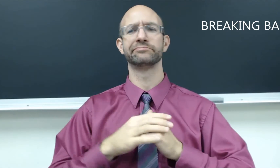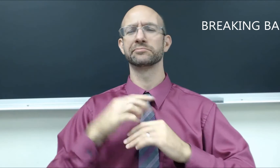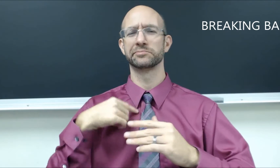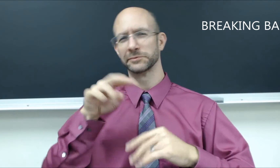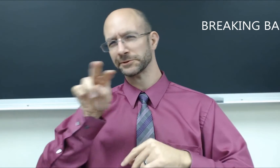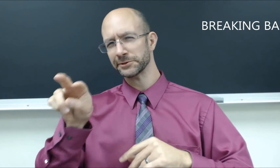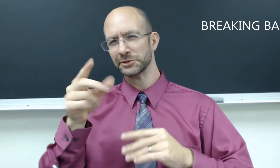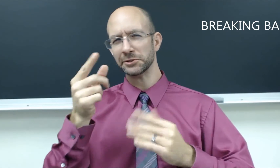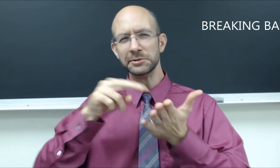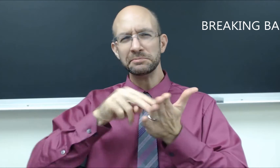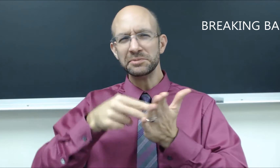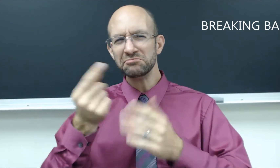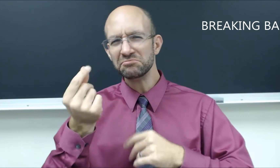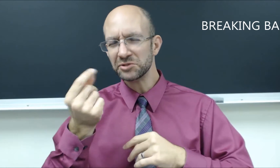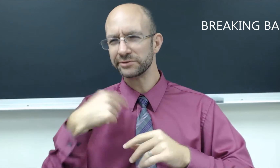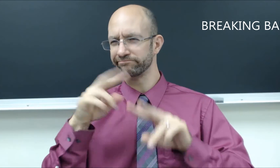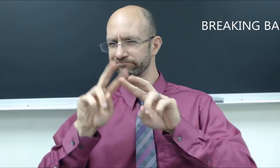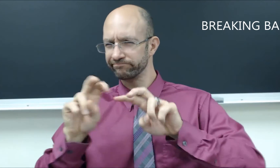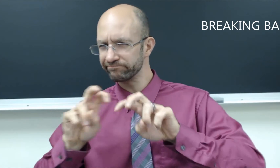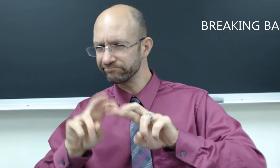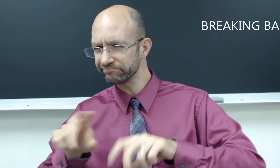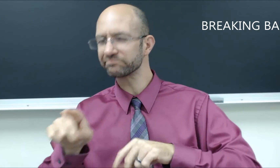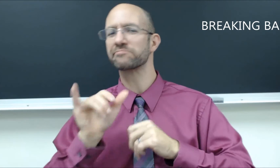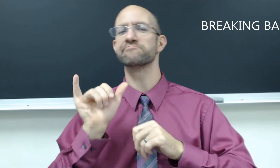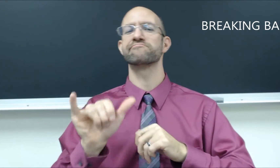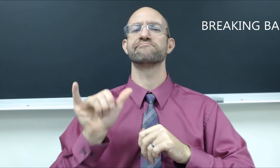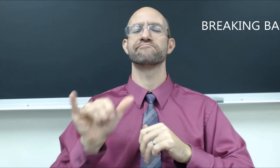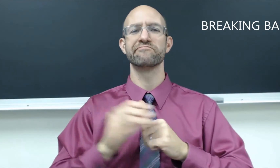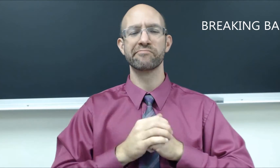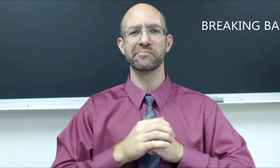I looked into that phrase, analyzed what it meant. I learned that it meant...